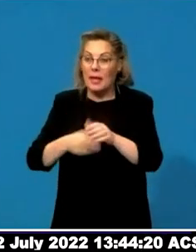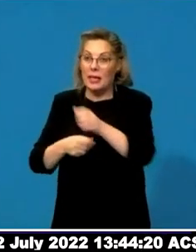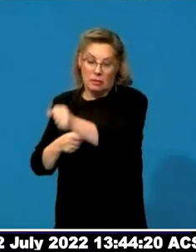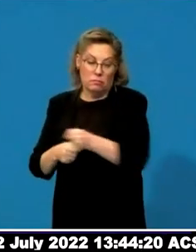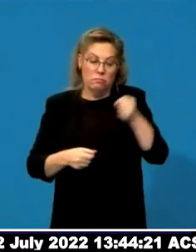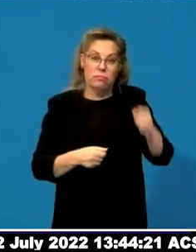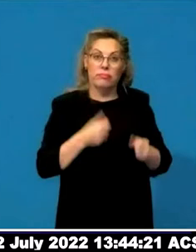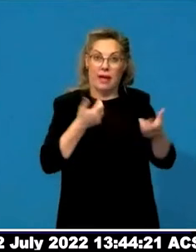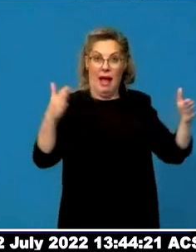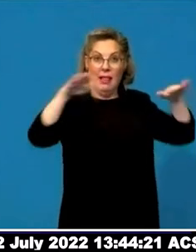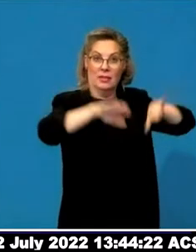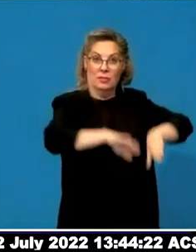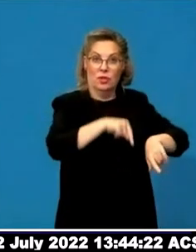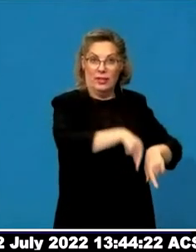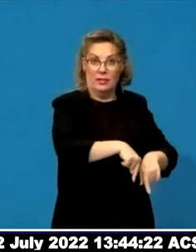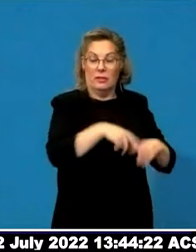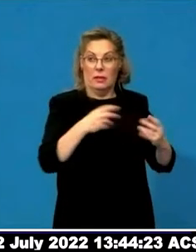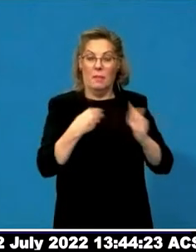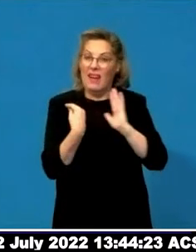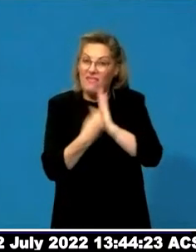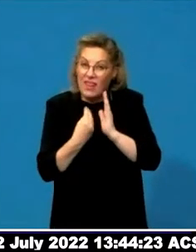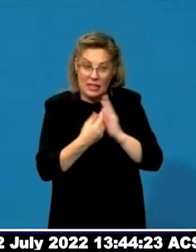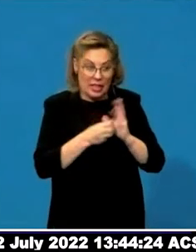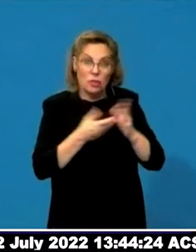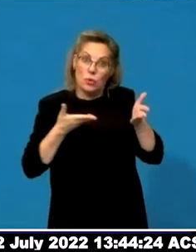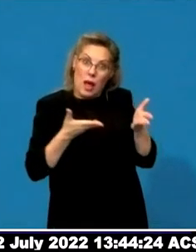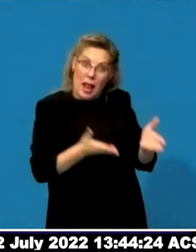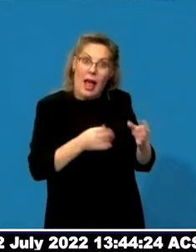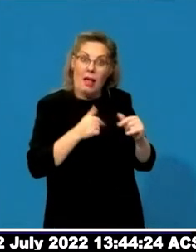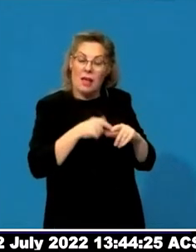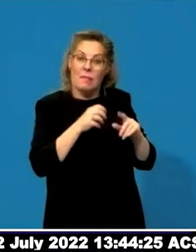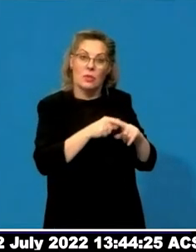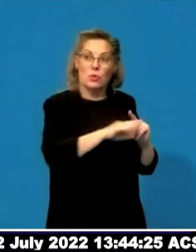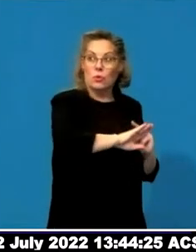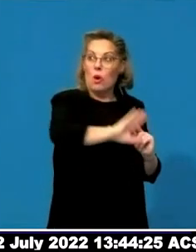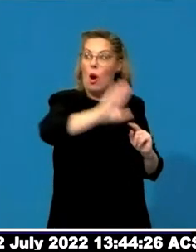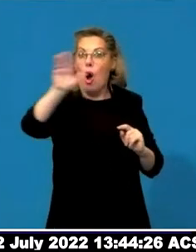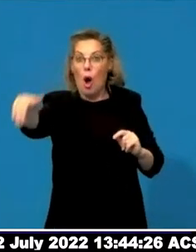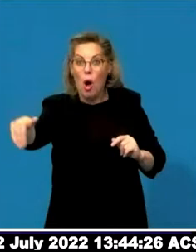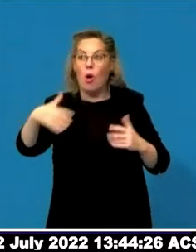for them to return home, funding in their plan to take part in funerals and cultural business